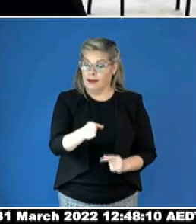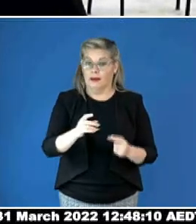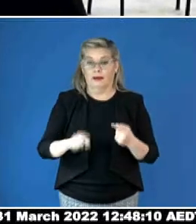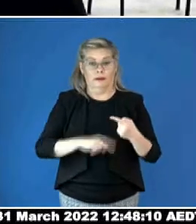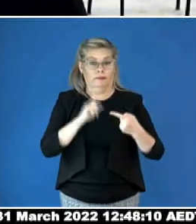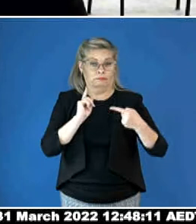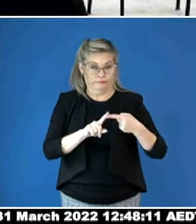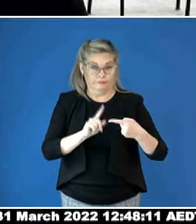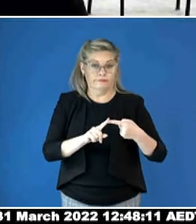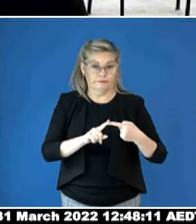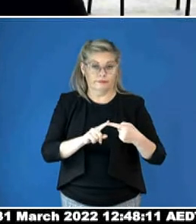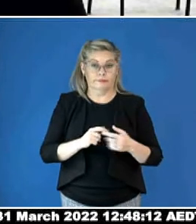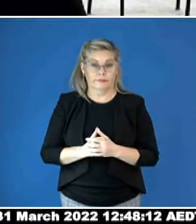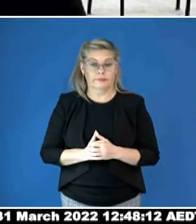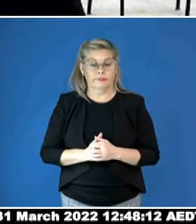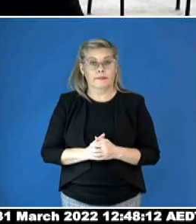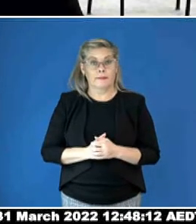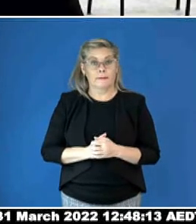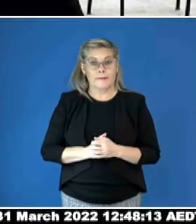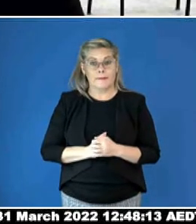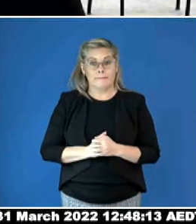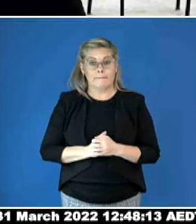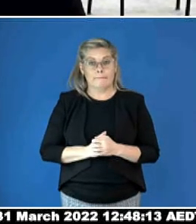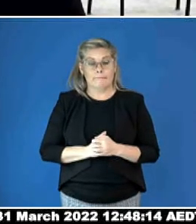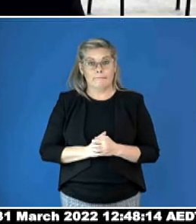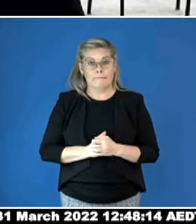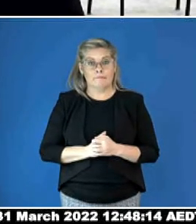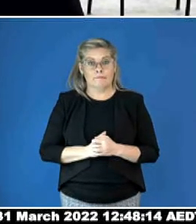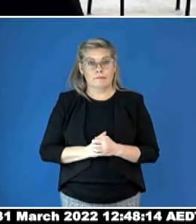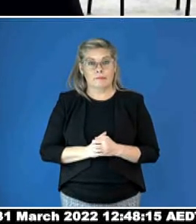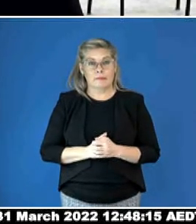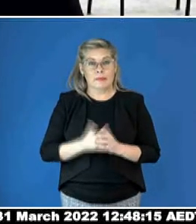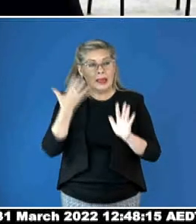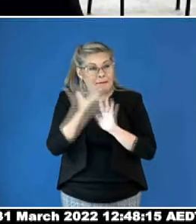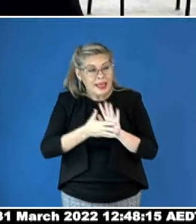And is it a record made when?